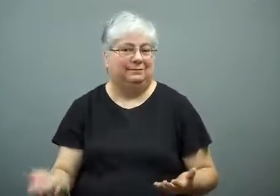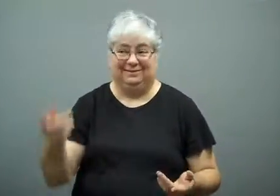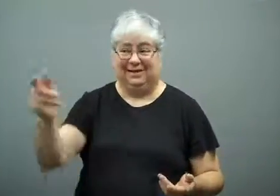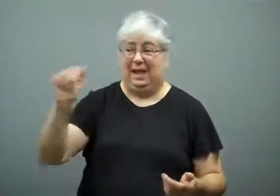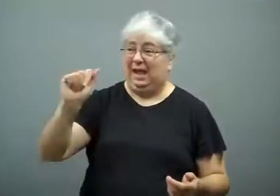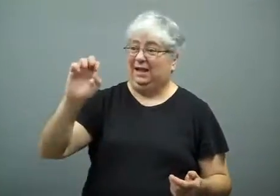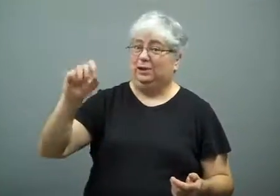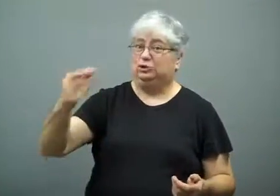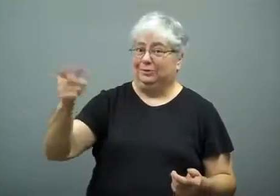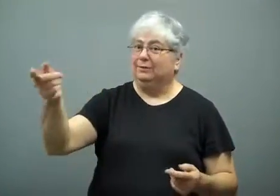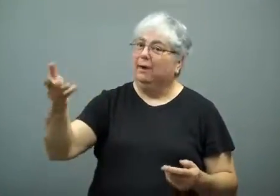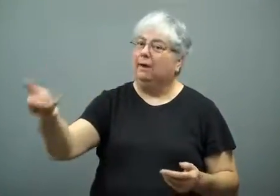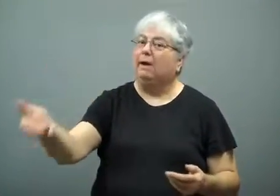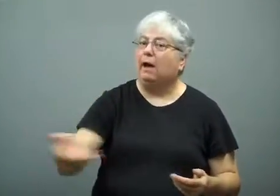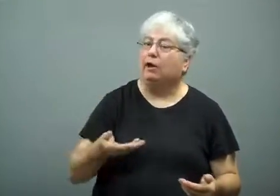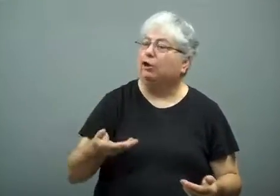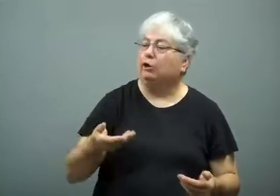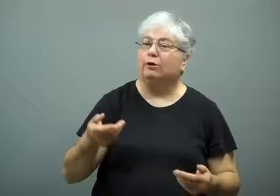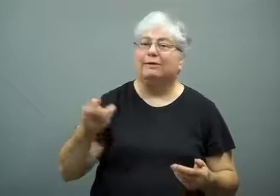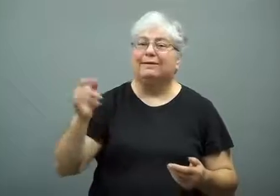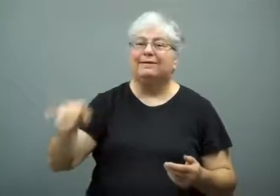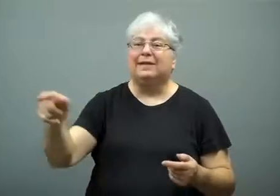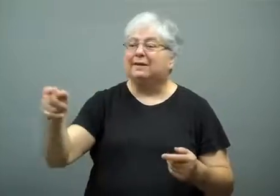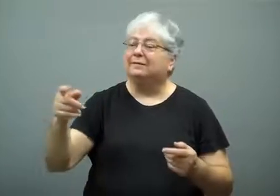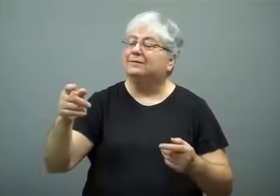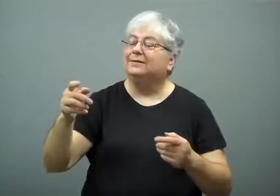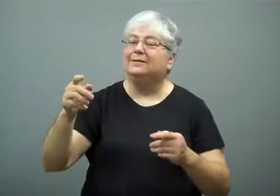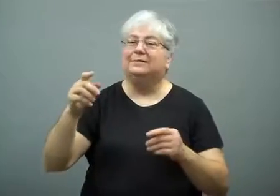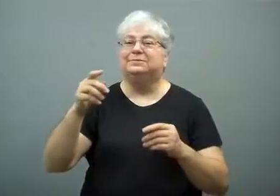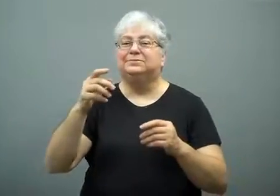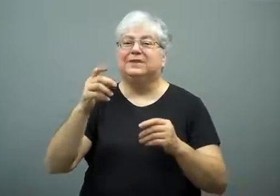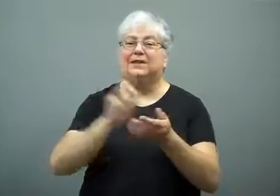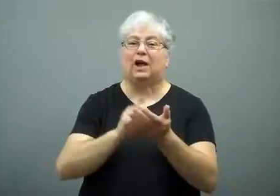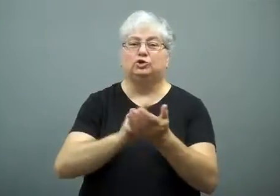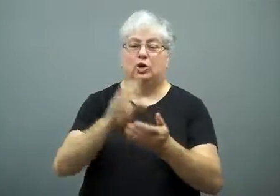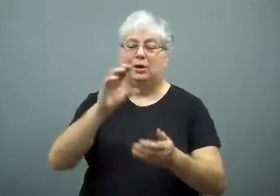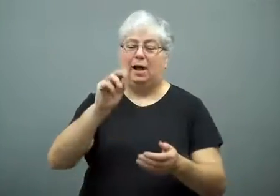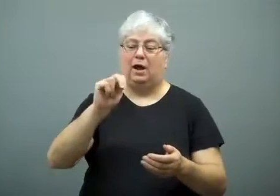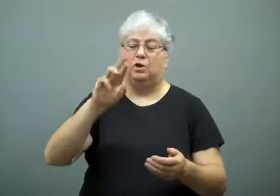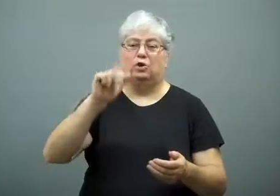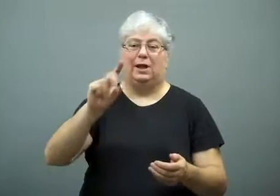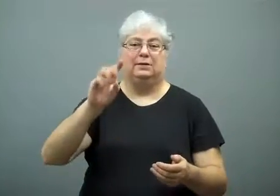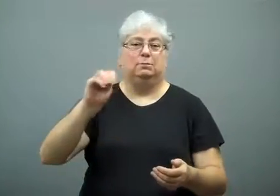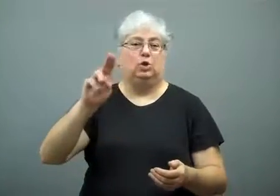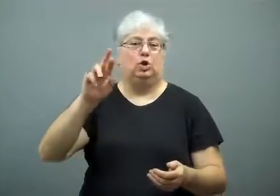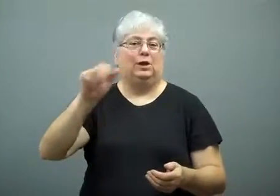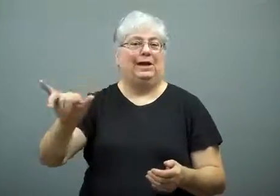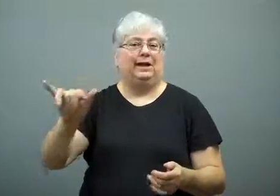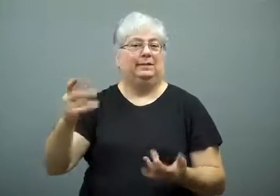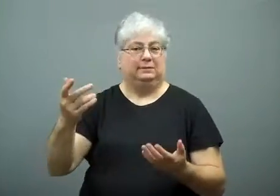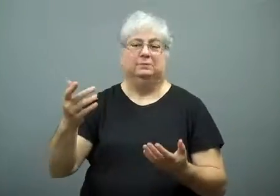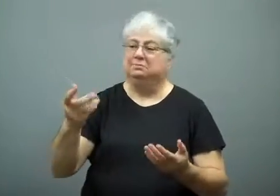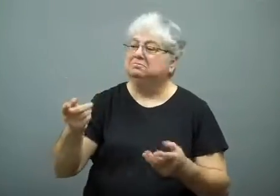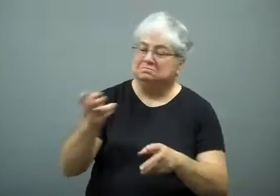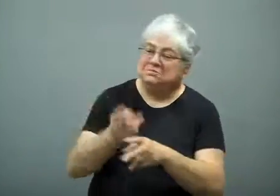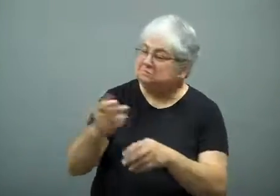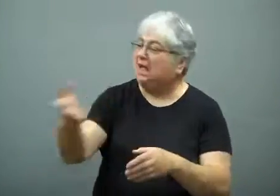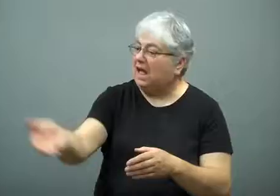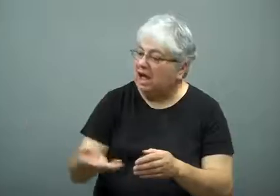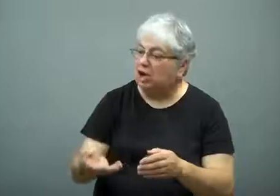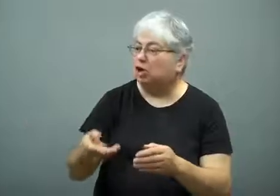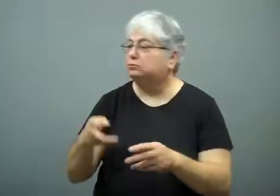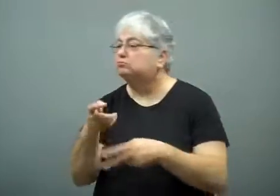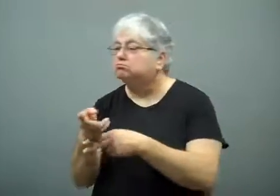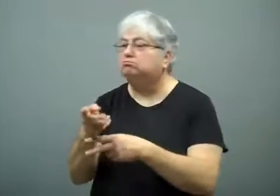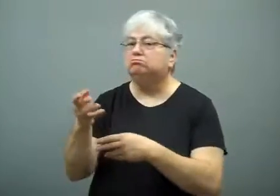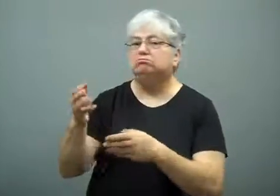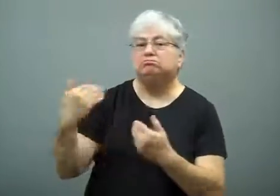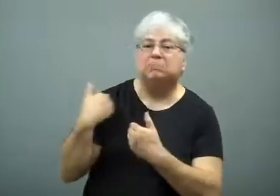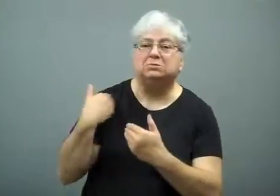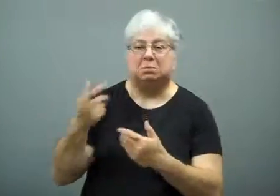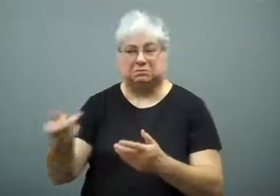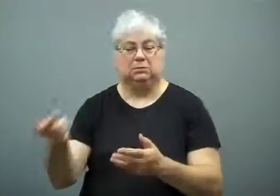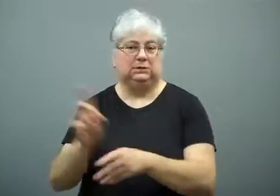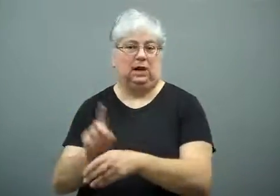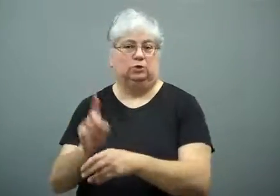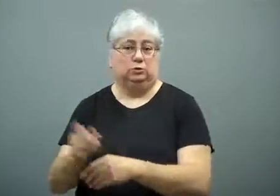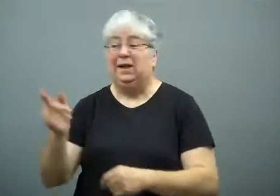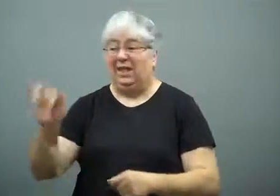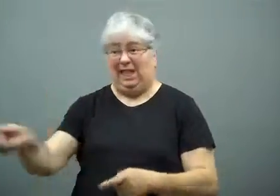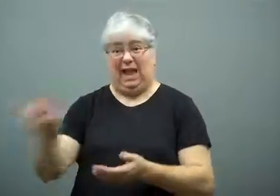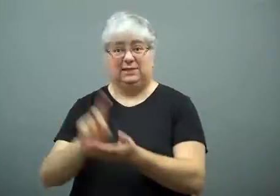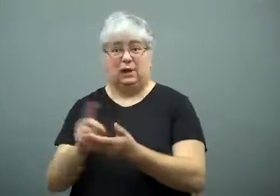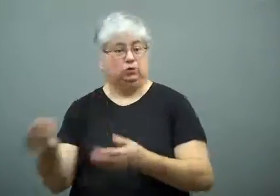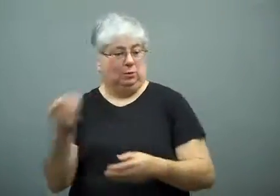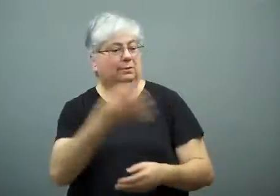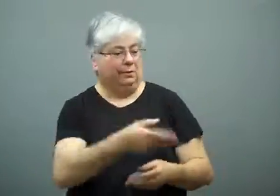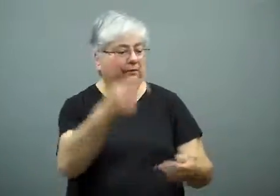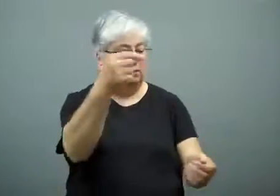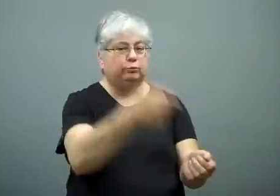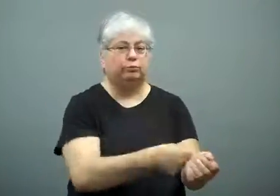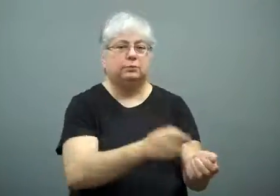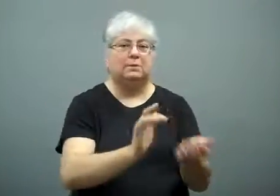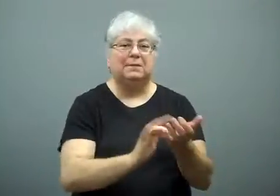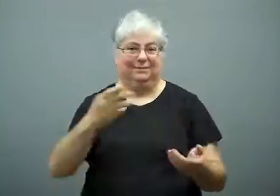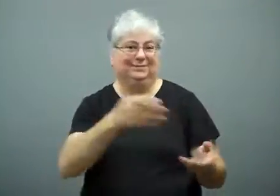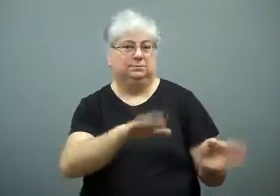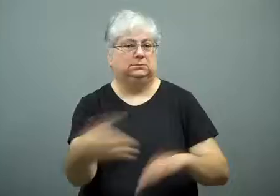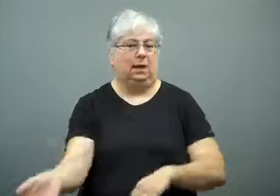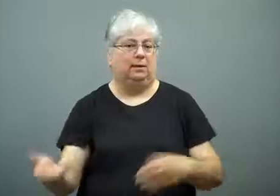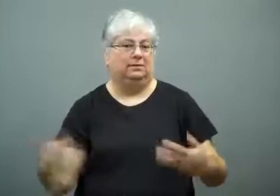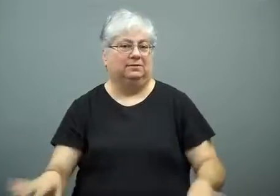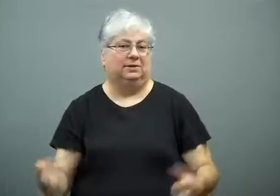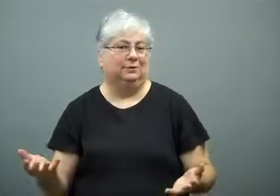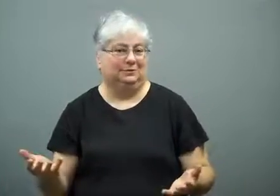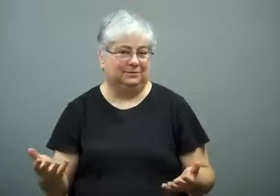They say AEG hired Dr. Conrad Murray and was responsible for him.